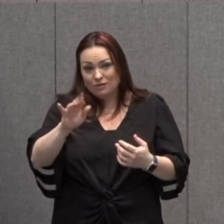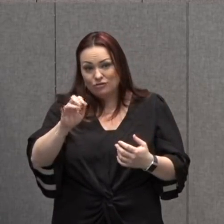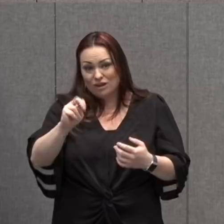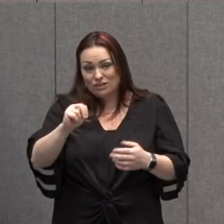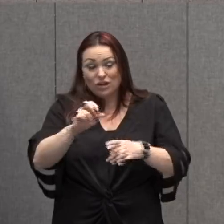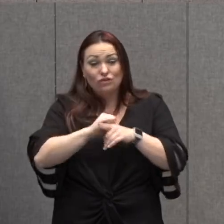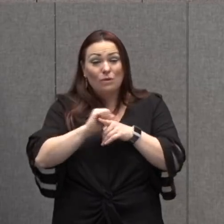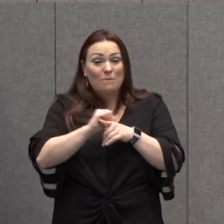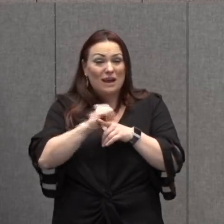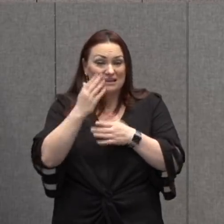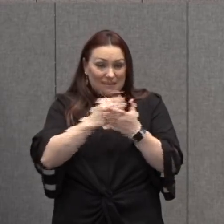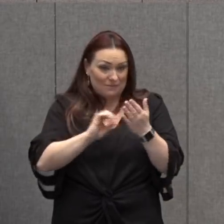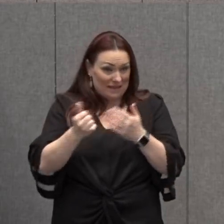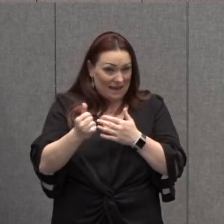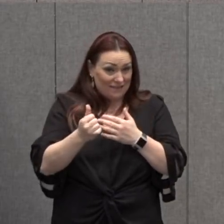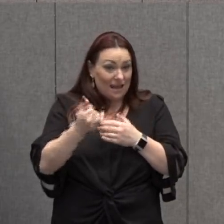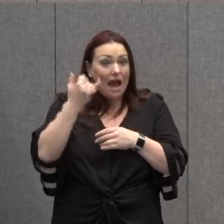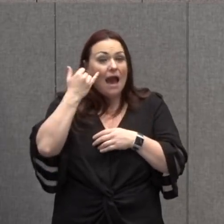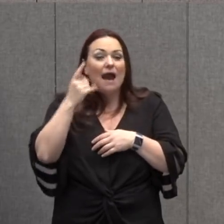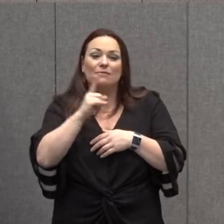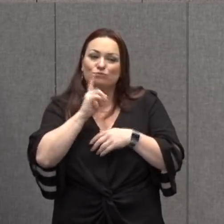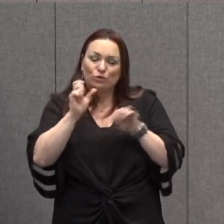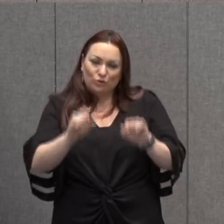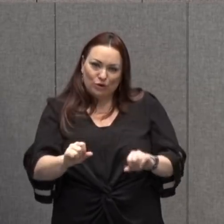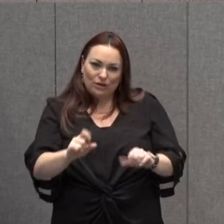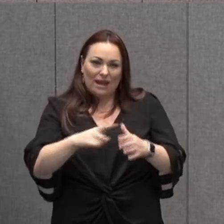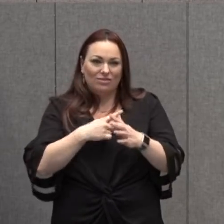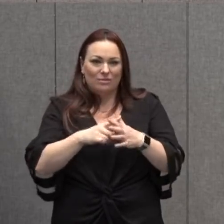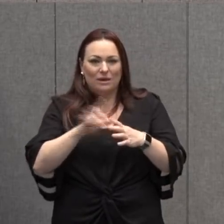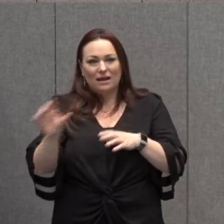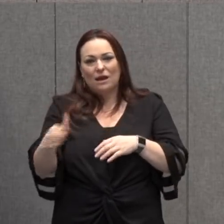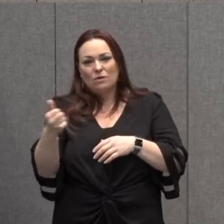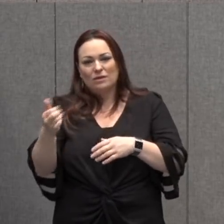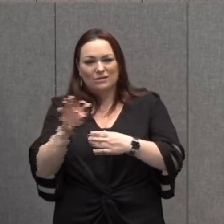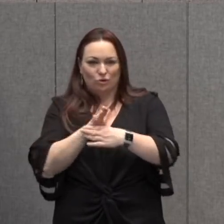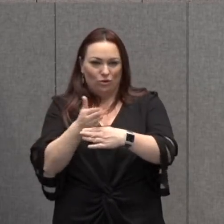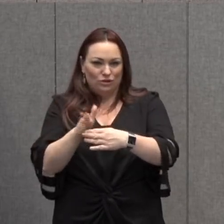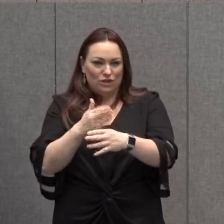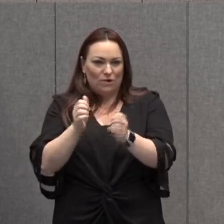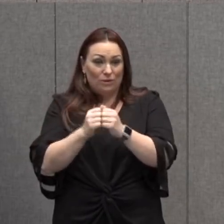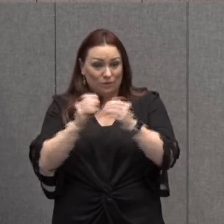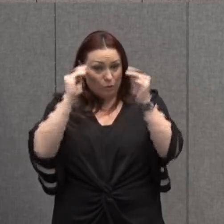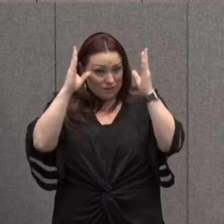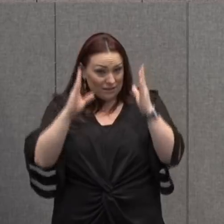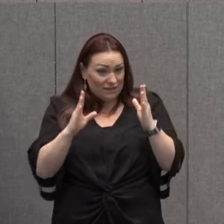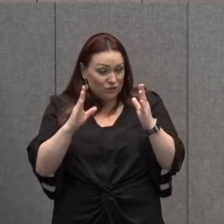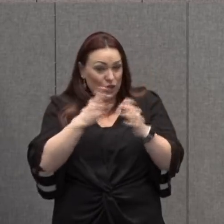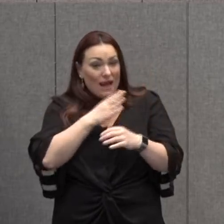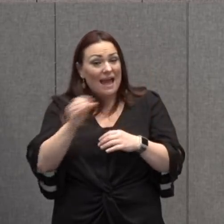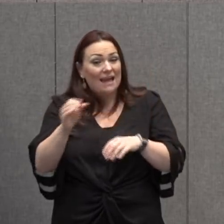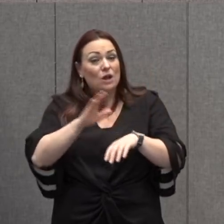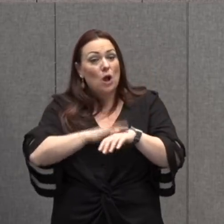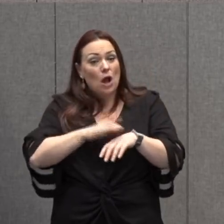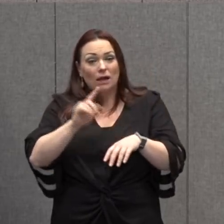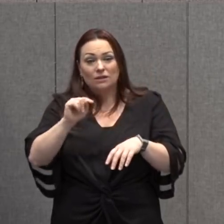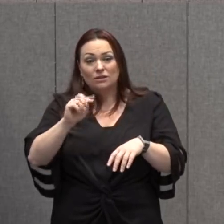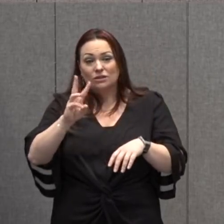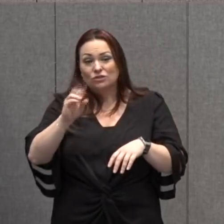another great thing to share with your teacher. Yes. And also share out on our Twitter feed, we would love that. All right. - Absolutely. I'll pick this up while you're